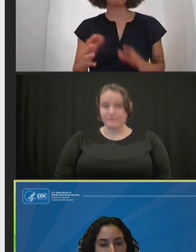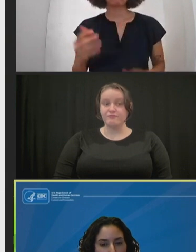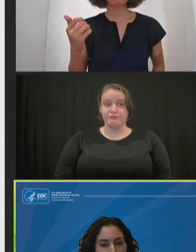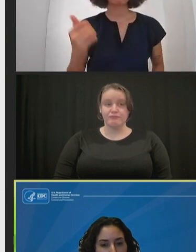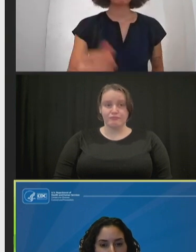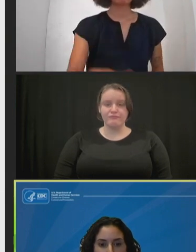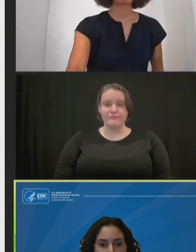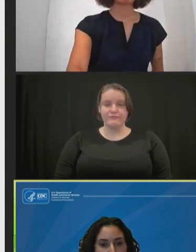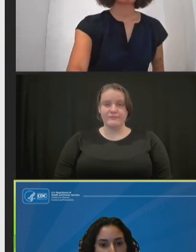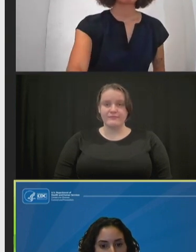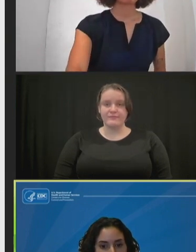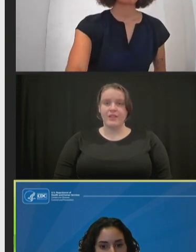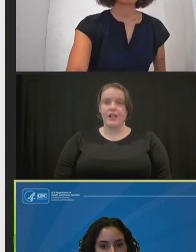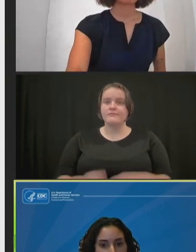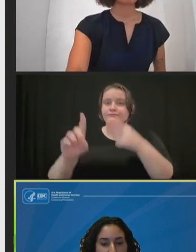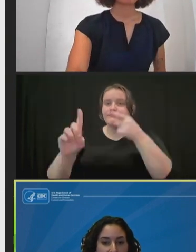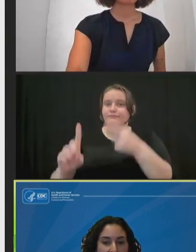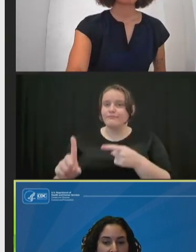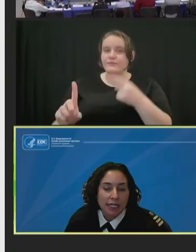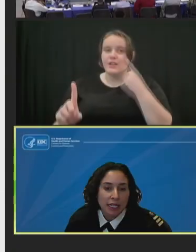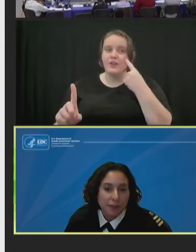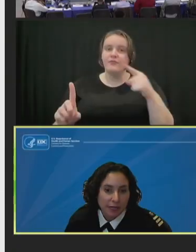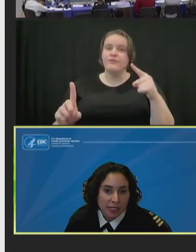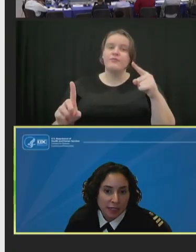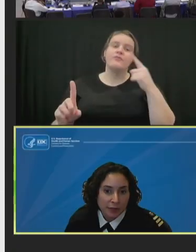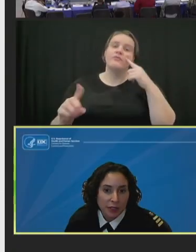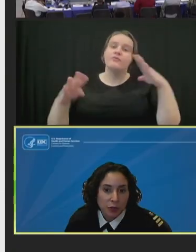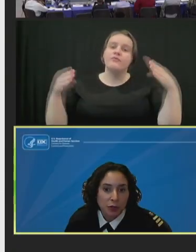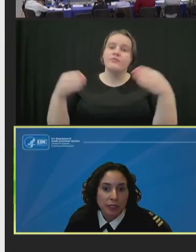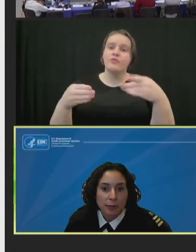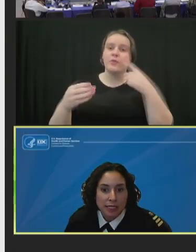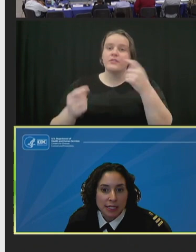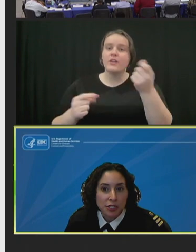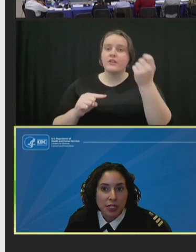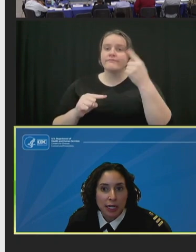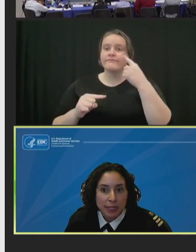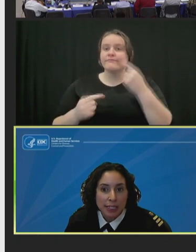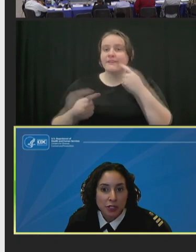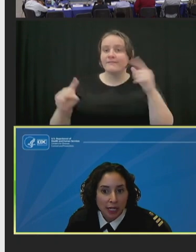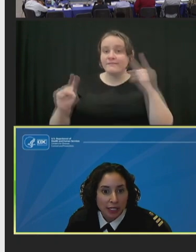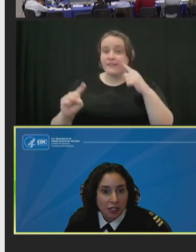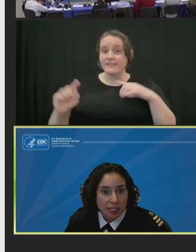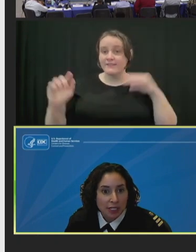Our objectives were focused on understanding effective adult immunization uptake strategies,